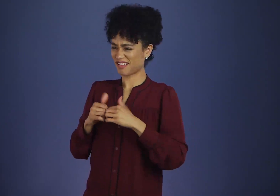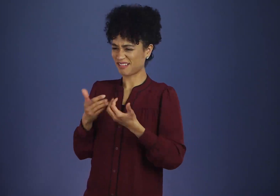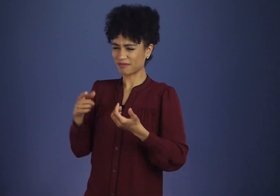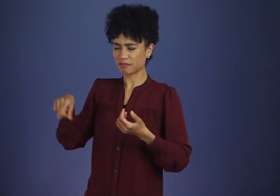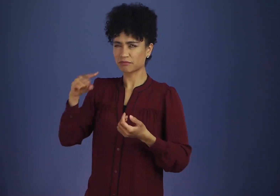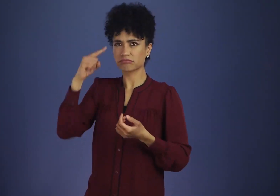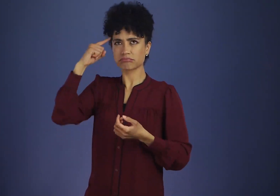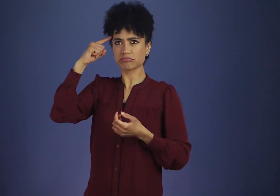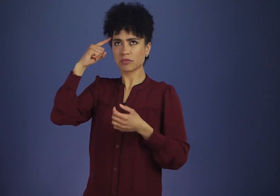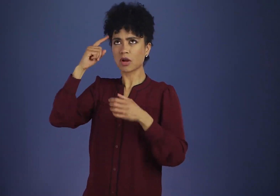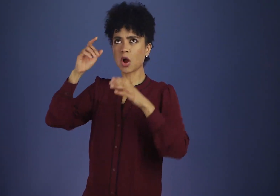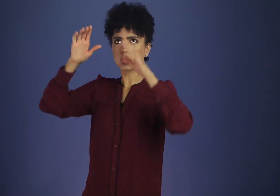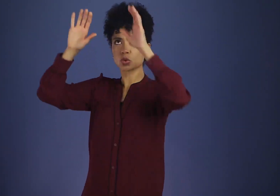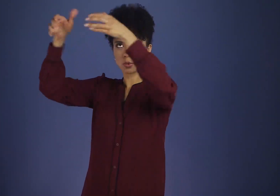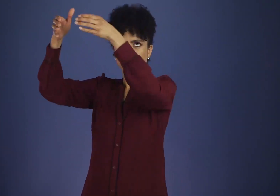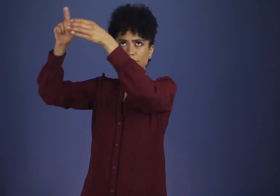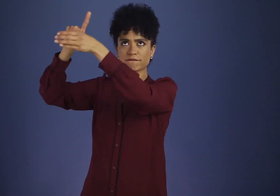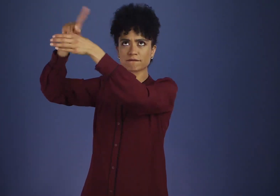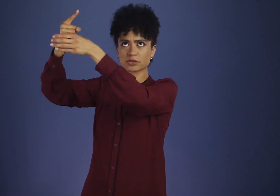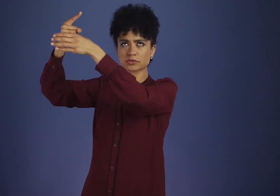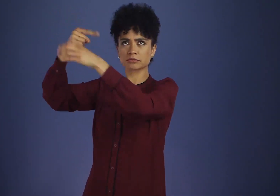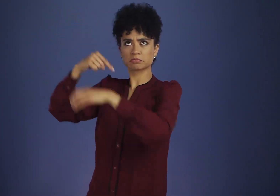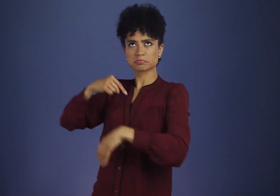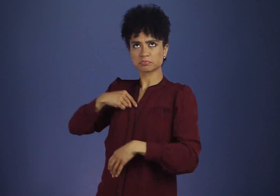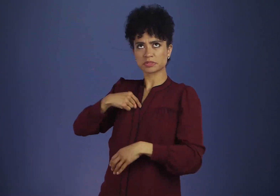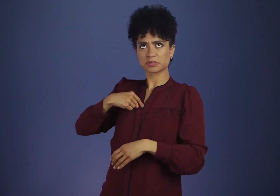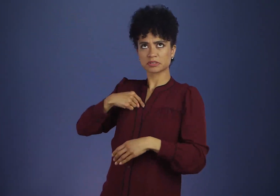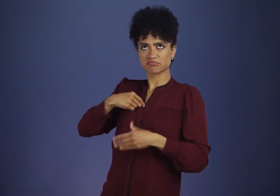How can they possibly place their common welfare first?